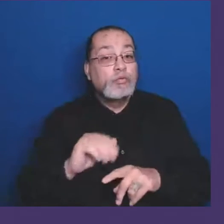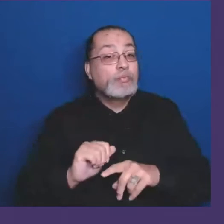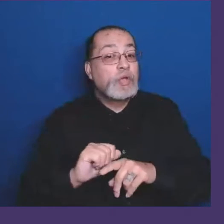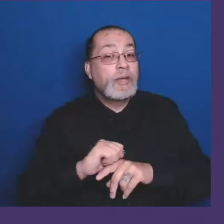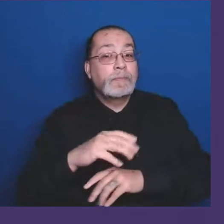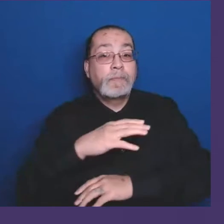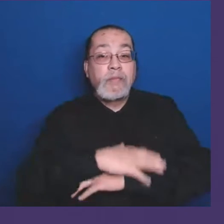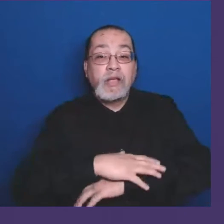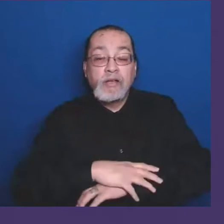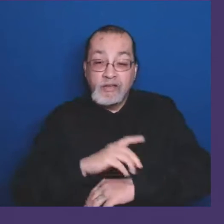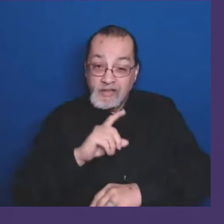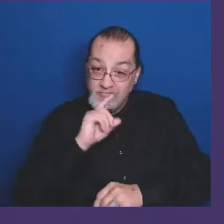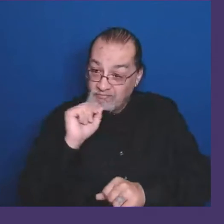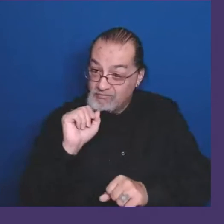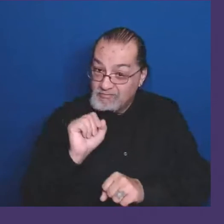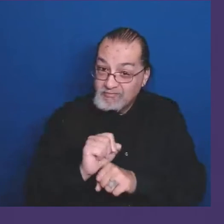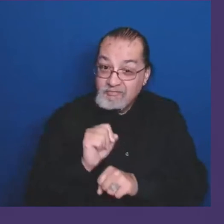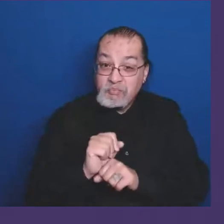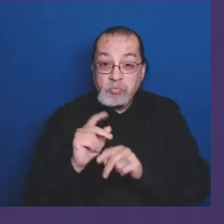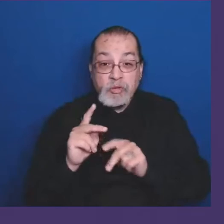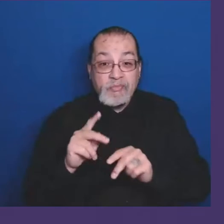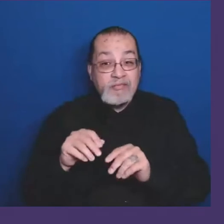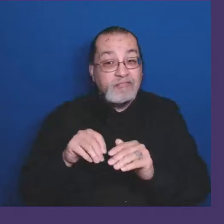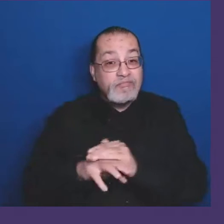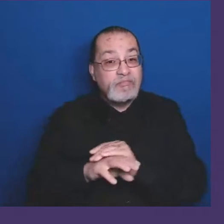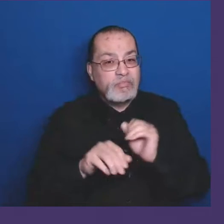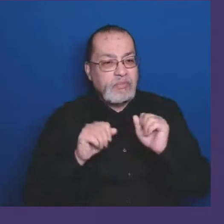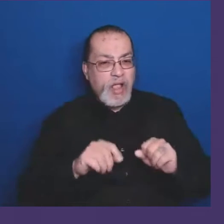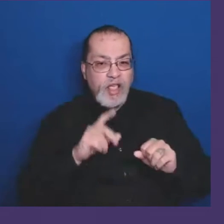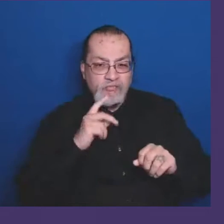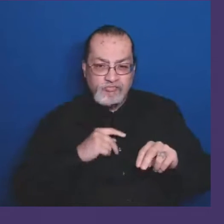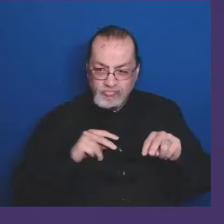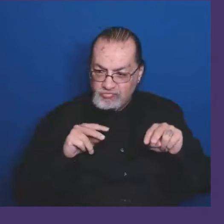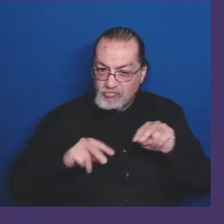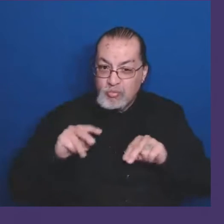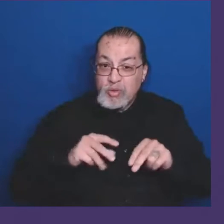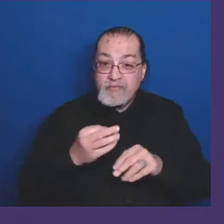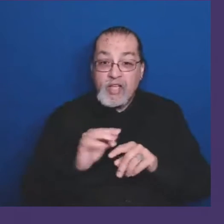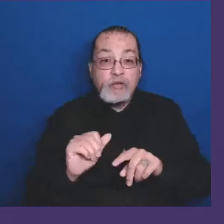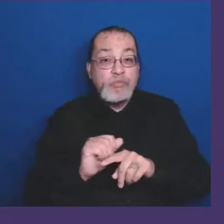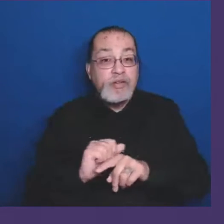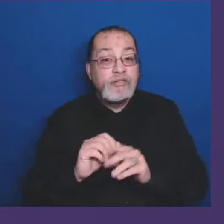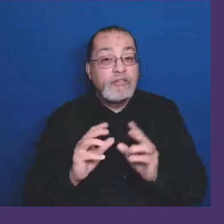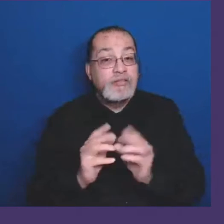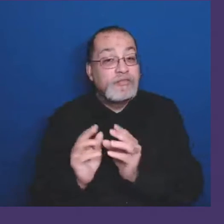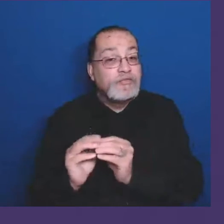That training is going to consist of some Microsoft Accessibility Fundamentals Training.